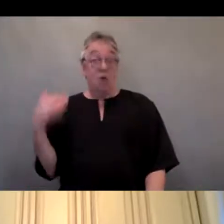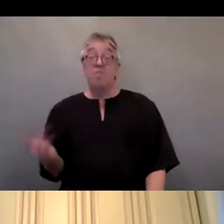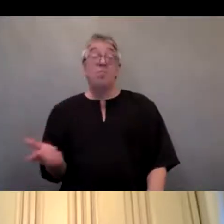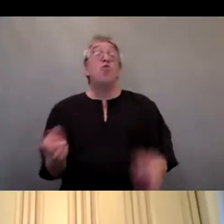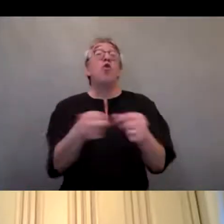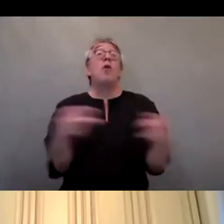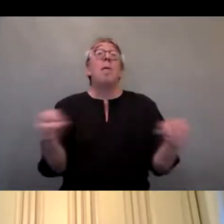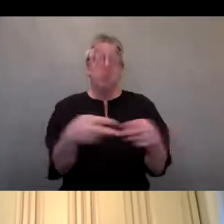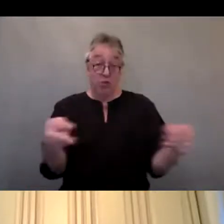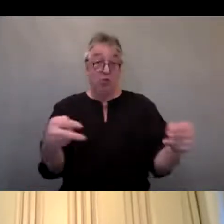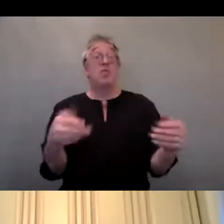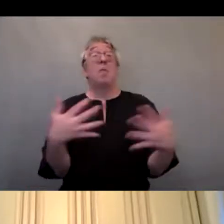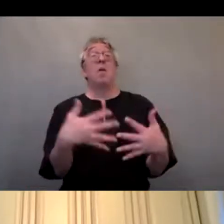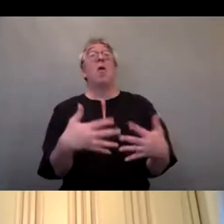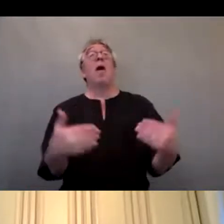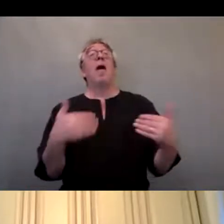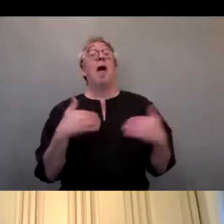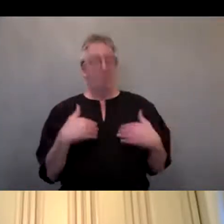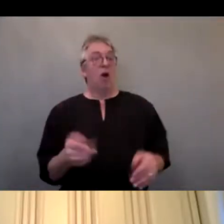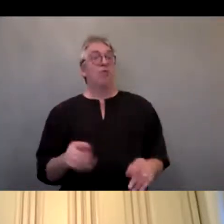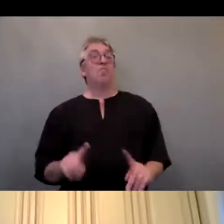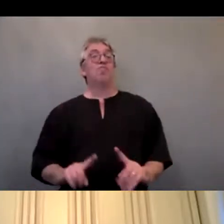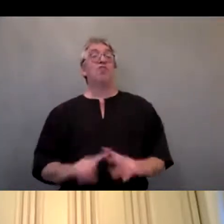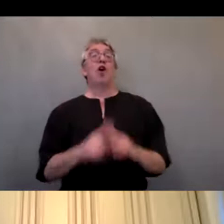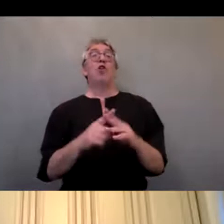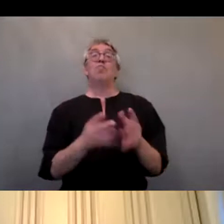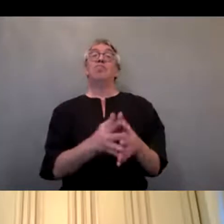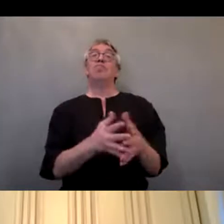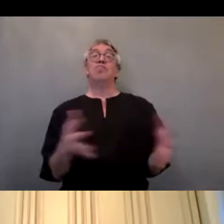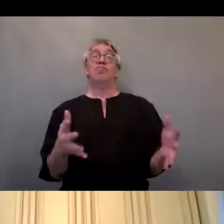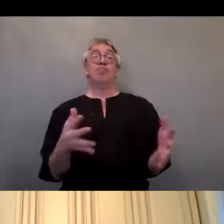, when it was available. Certainly it wasn't available all the time